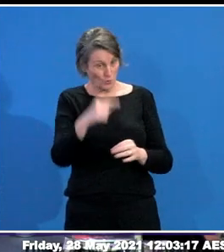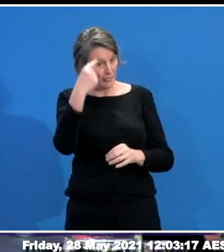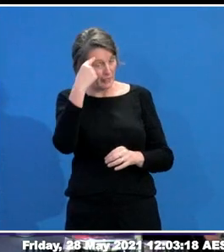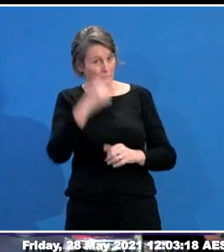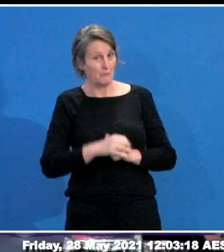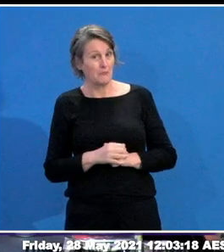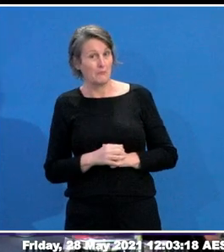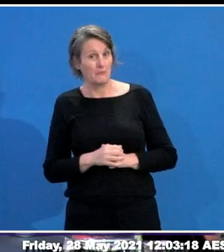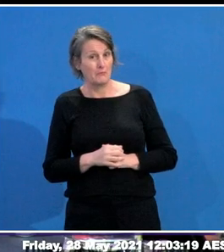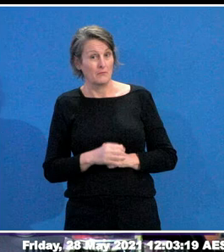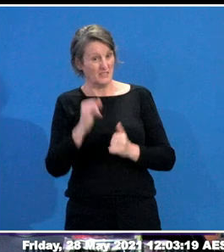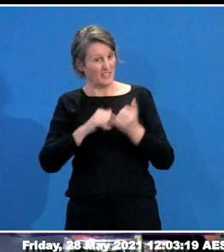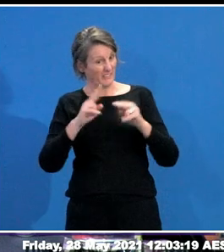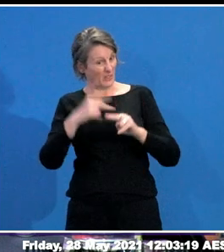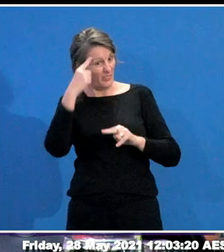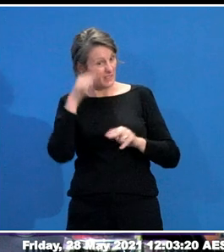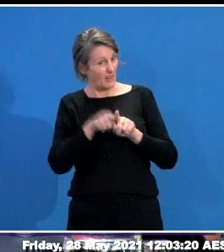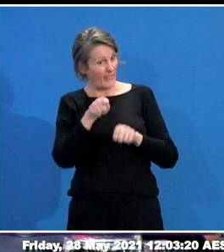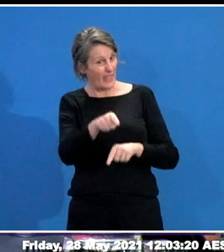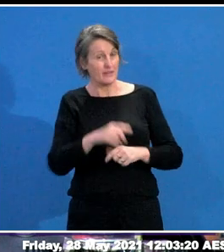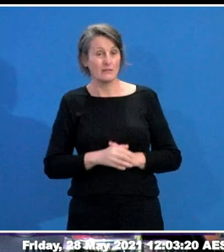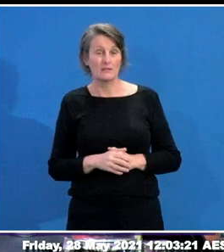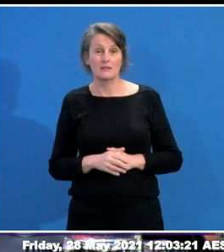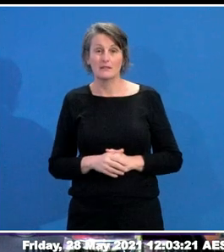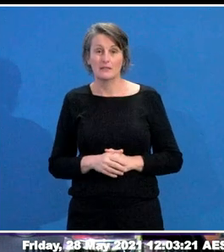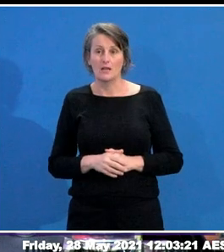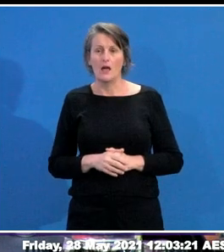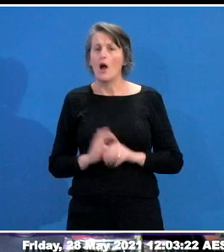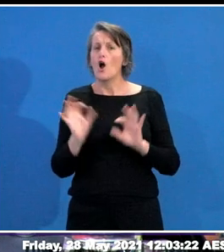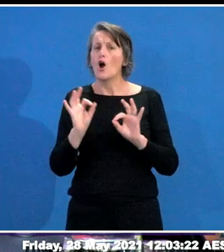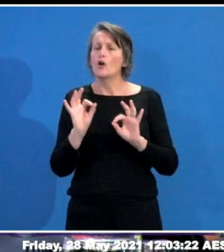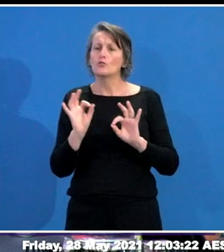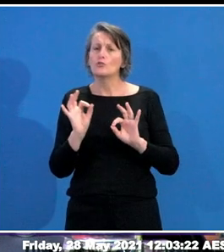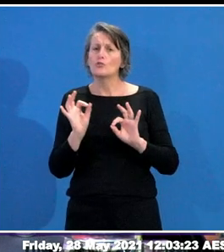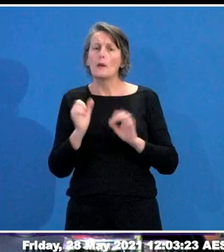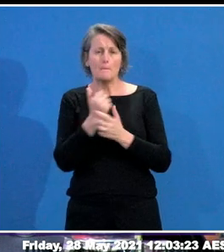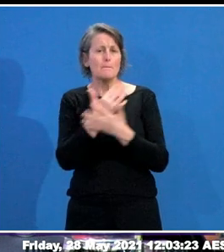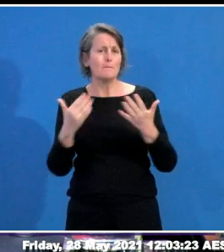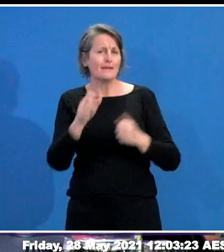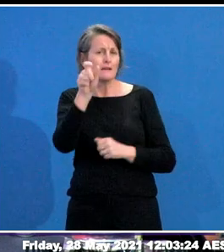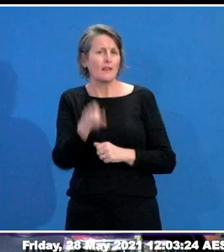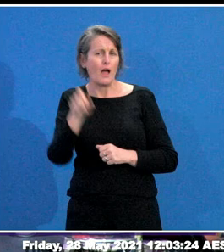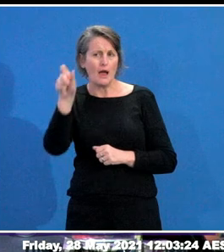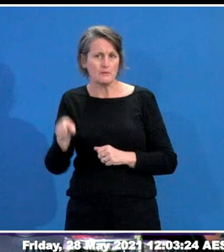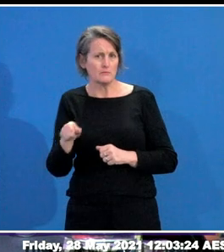Is that Sunnyfield's current position? Oh, not all --- many of our clients have the ability to make many